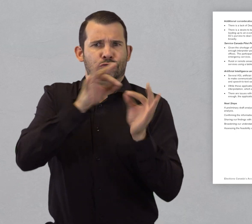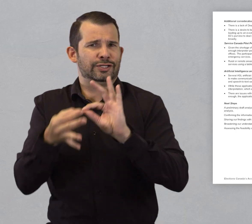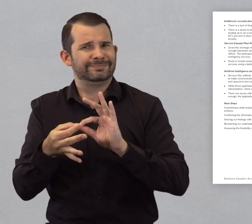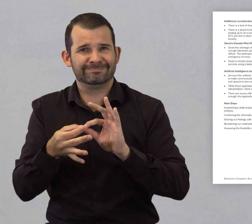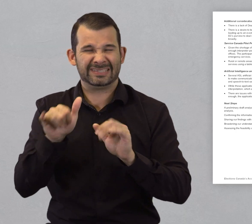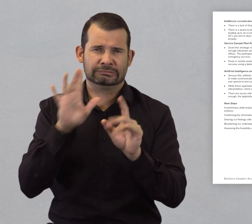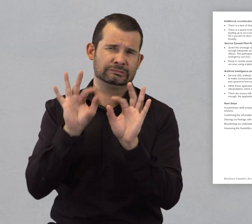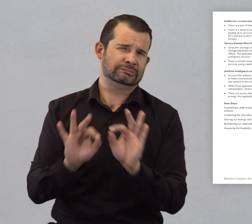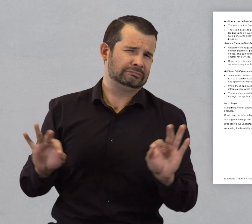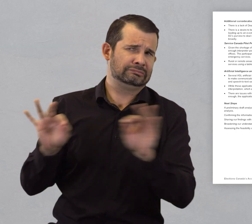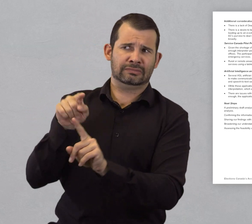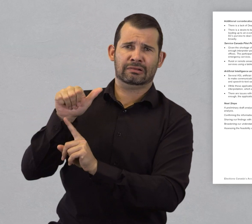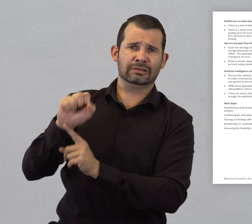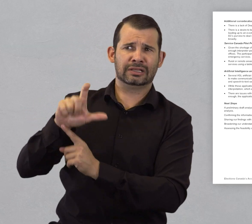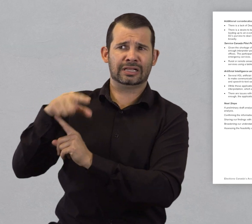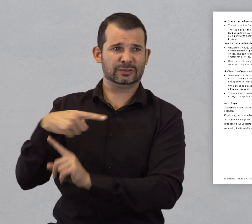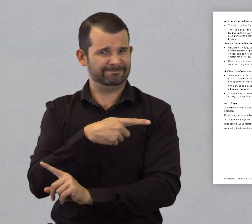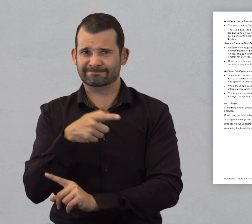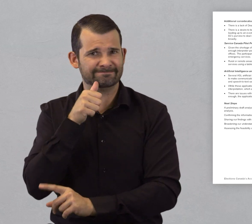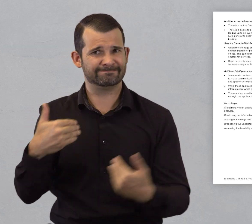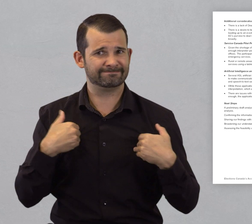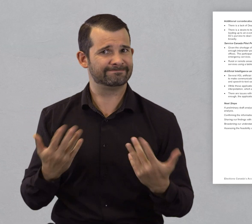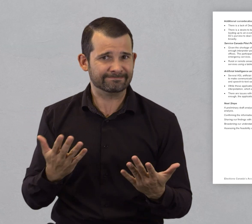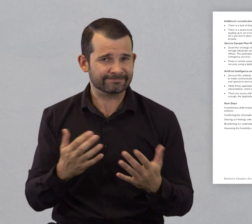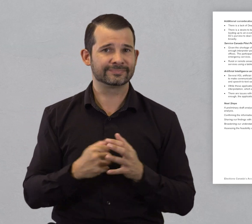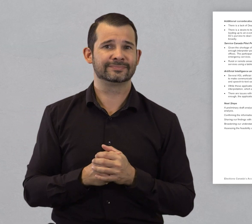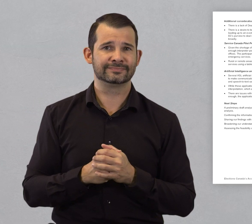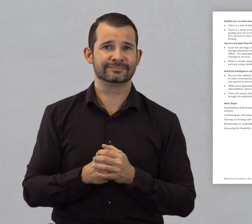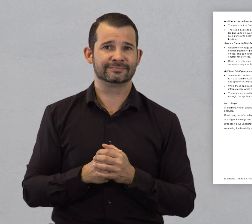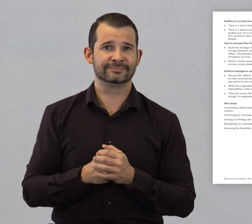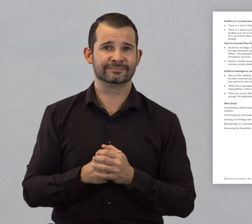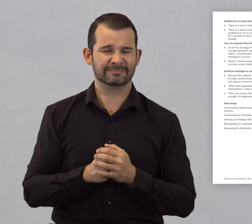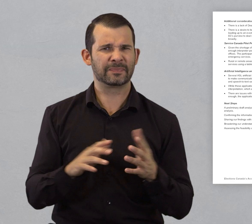which are key in ASL and LSQ. • There are issues with